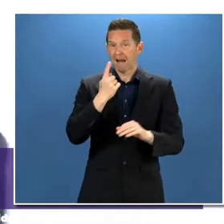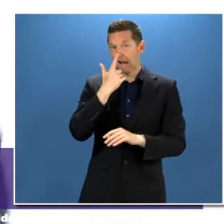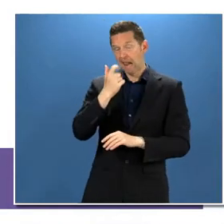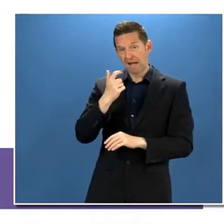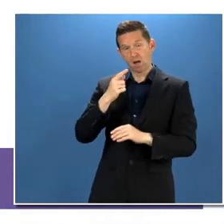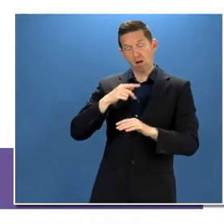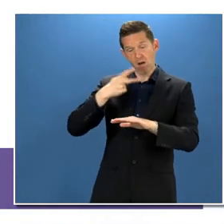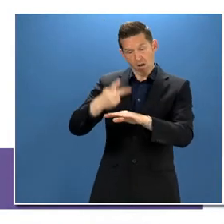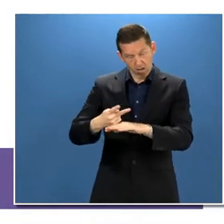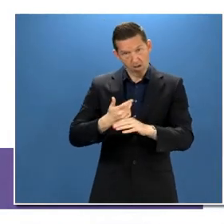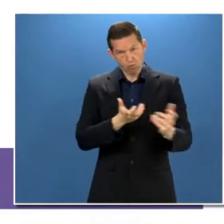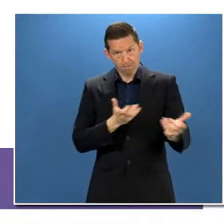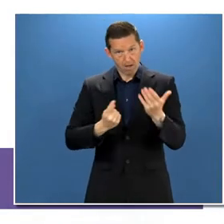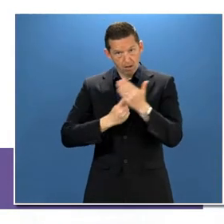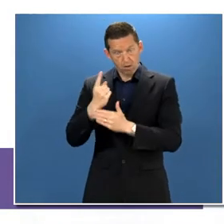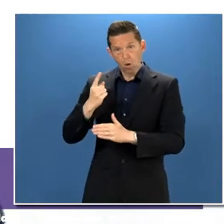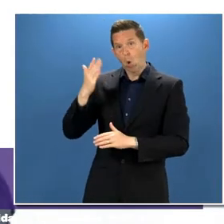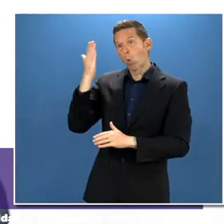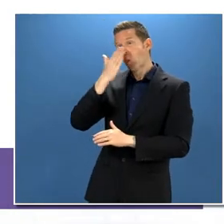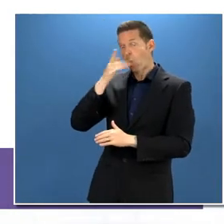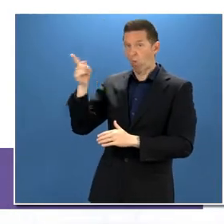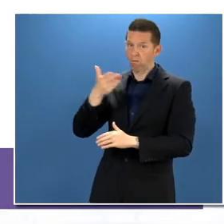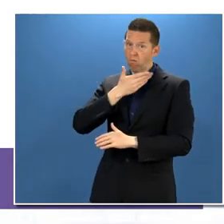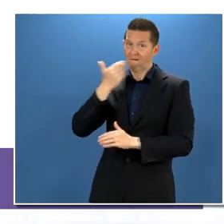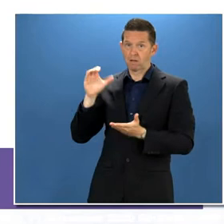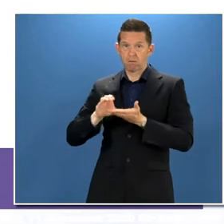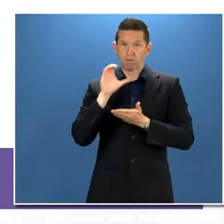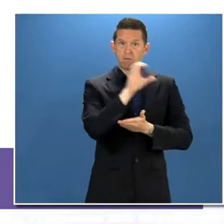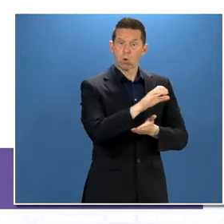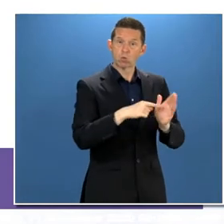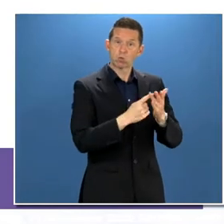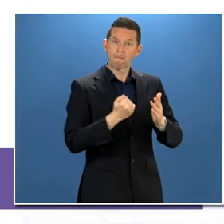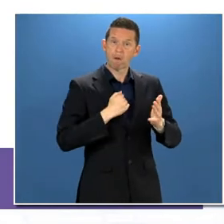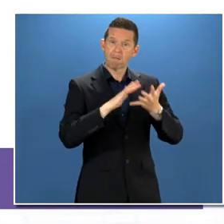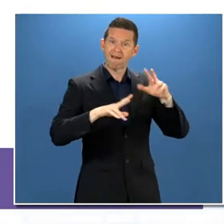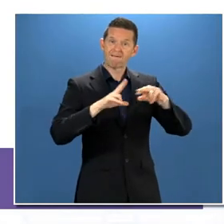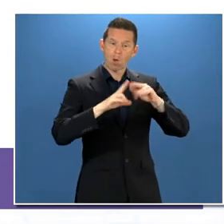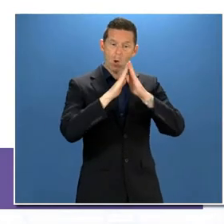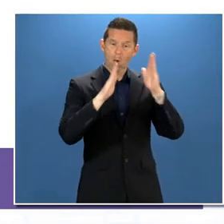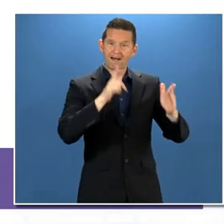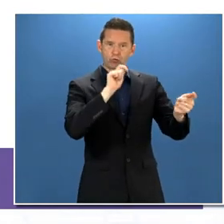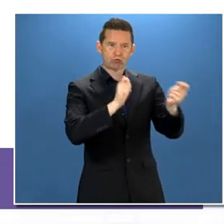parents to modify their house to enable me to return home to complete my schooling.